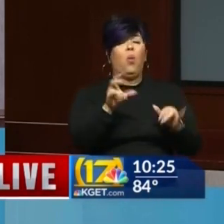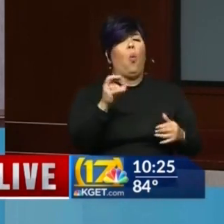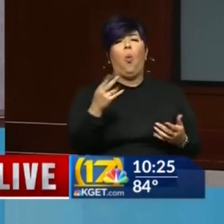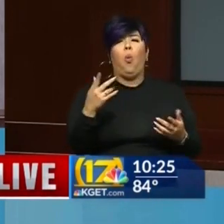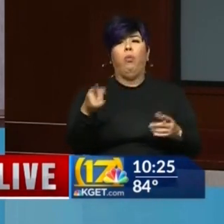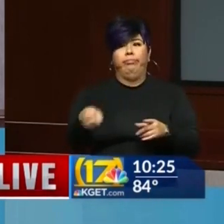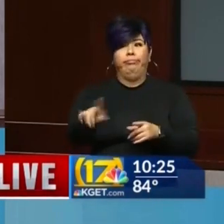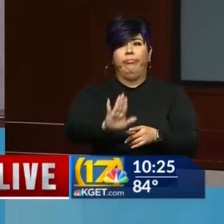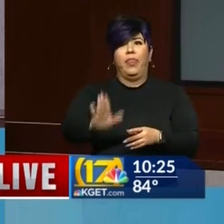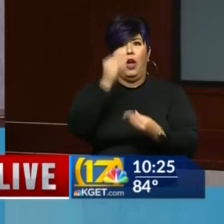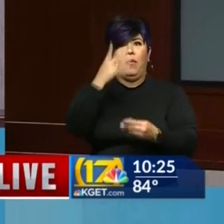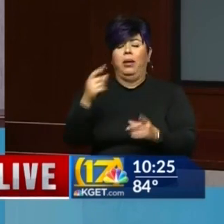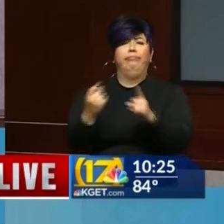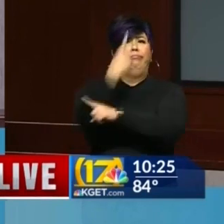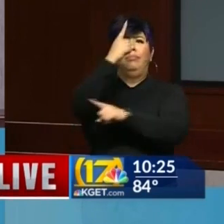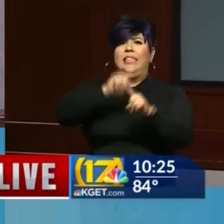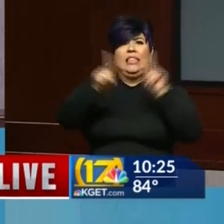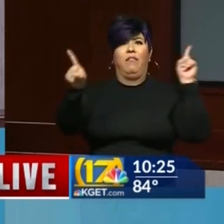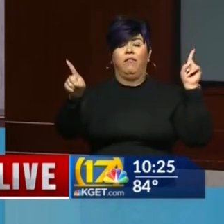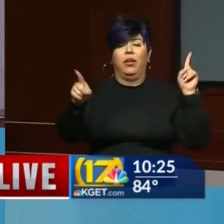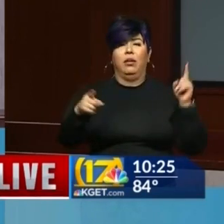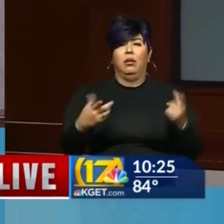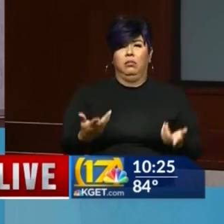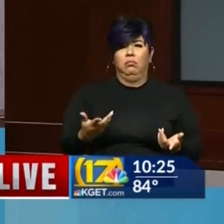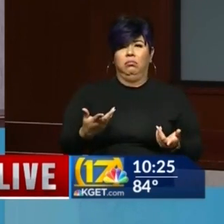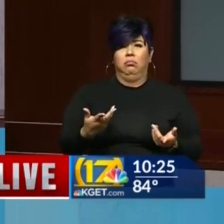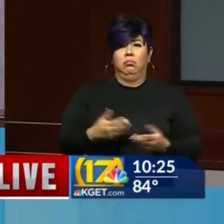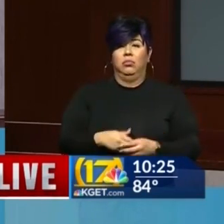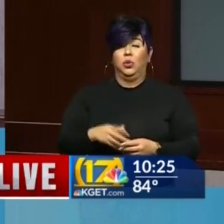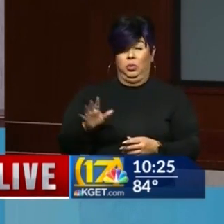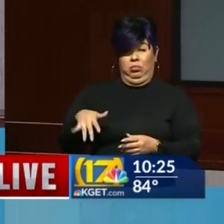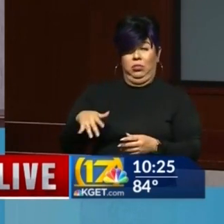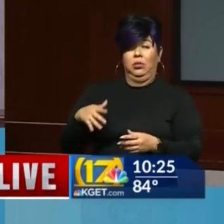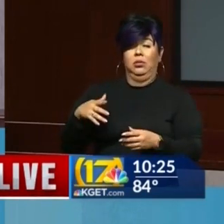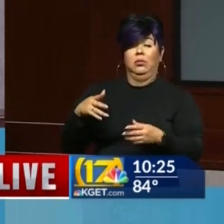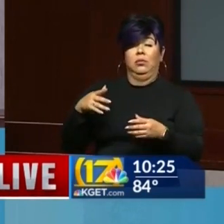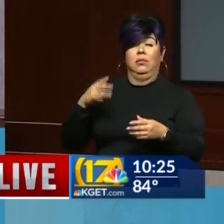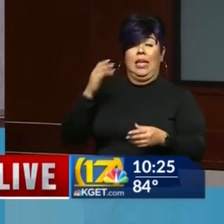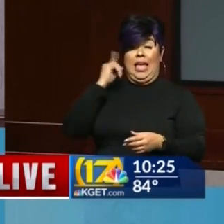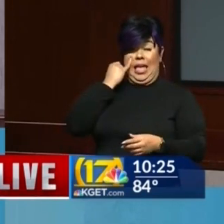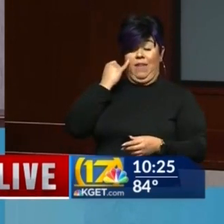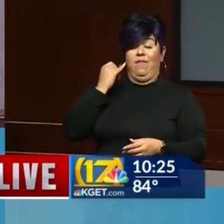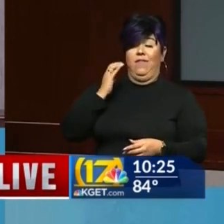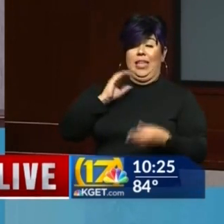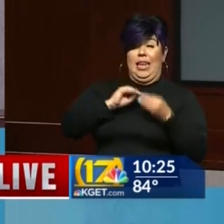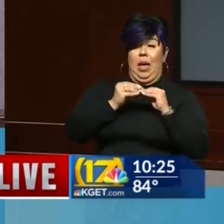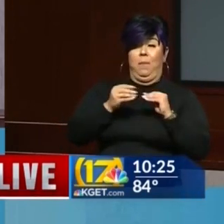NATIONALLY? THANKS FOR THE QUESTION. WHAT YOU ARE ASKING IS THAT THE